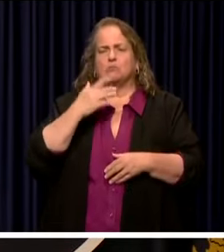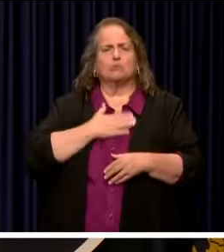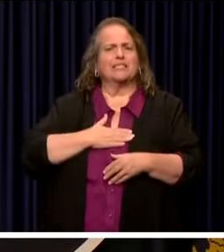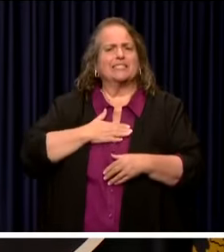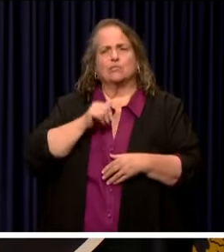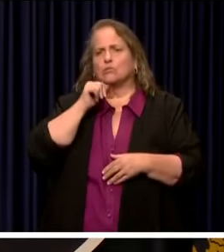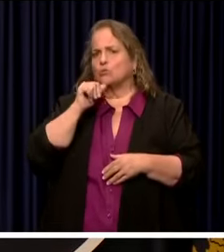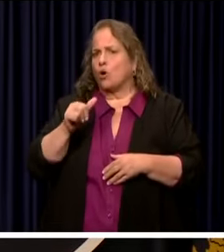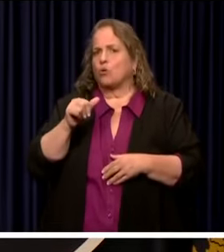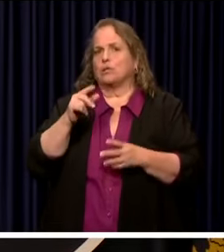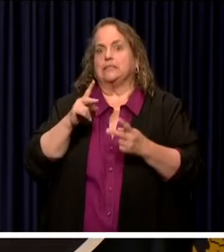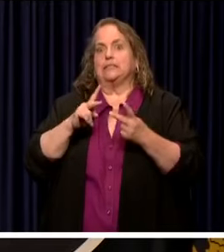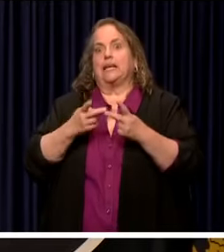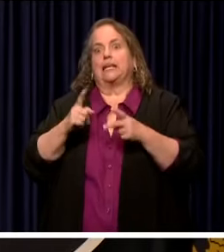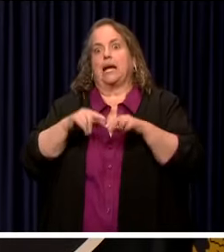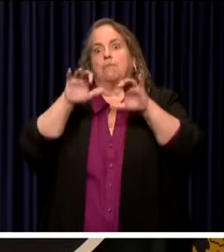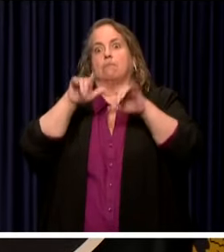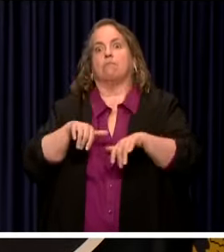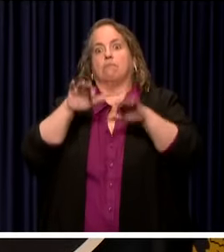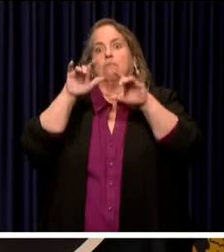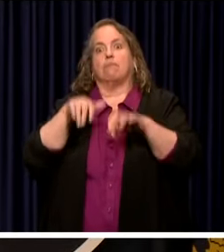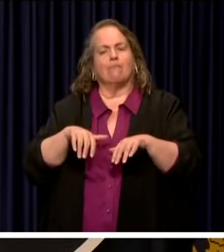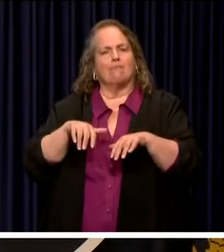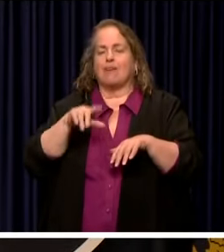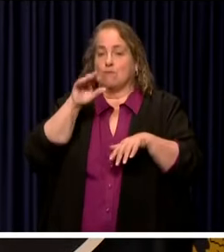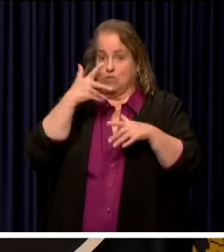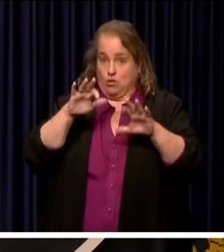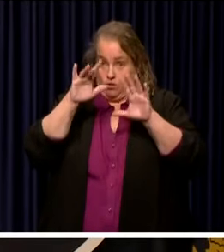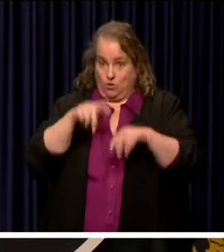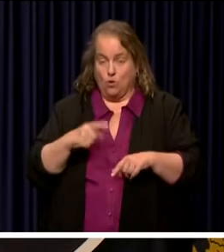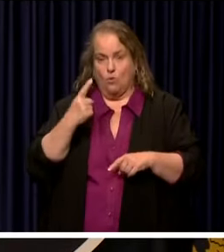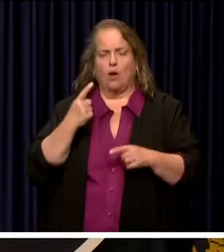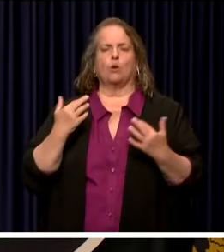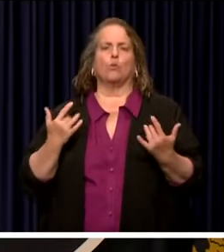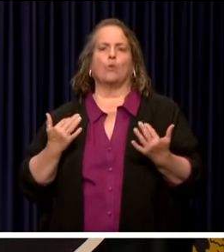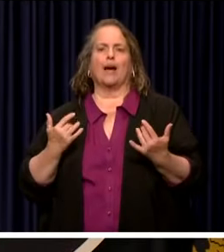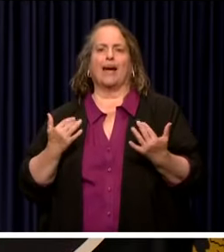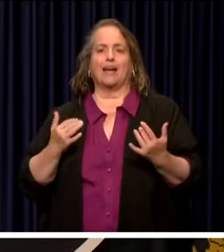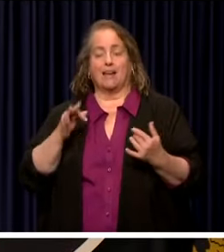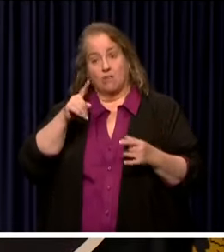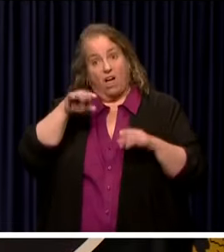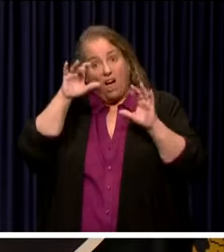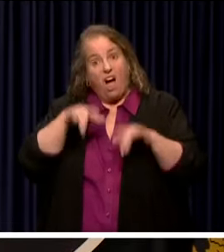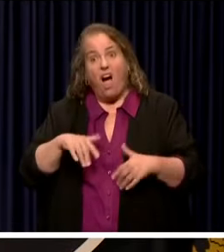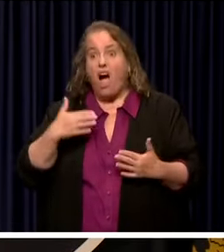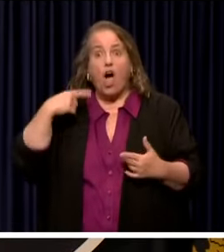EXPECT TO SEE MORE POISE, AND AT THAT POINT WE WON'T LOOKING AT JUST THE OVERALL NUMBER OF NEW